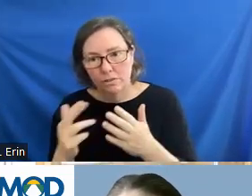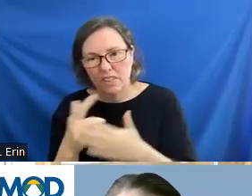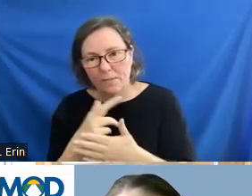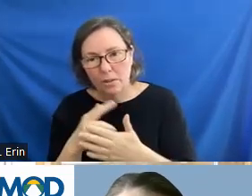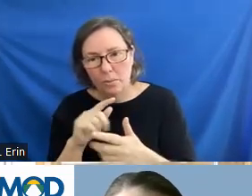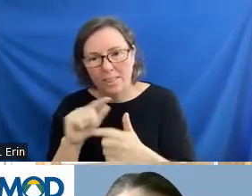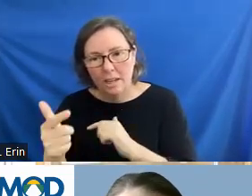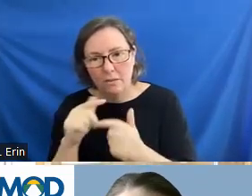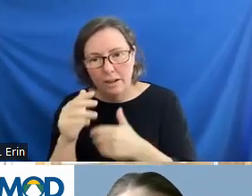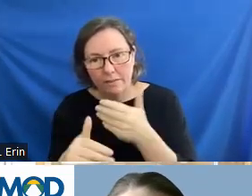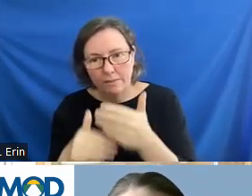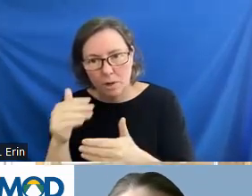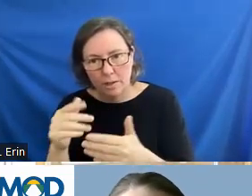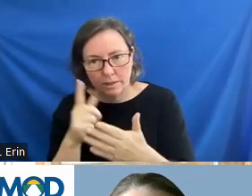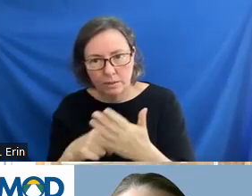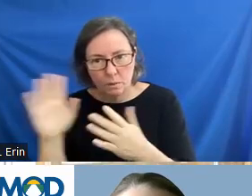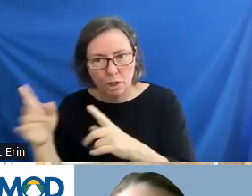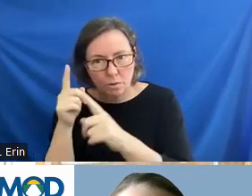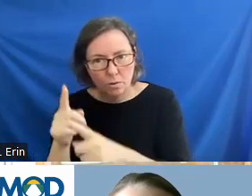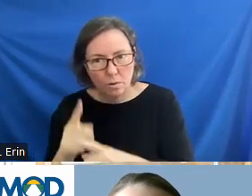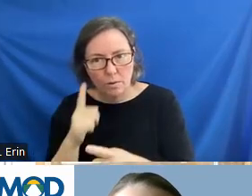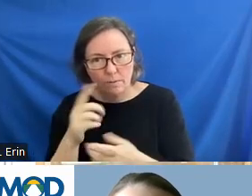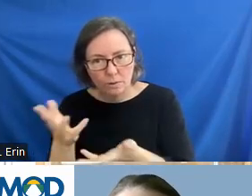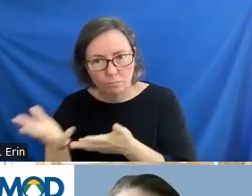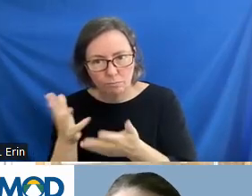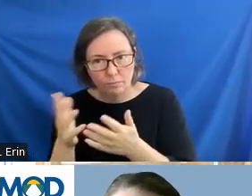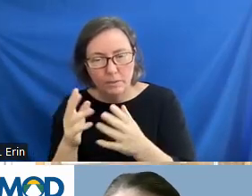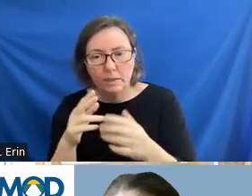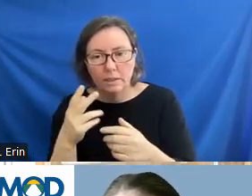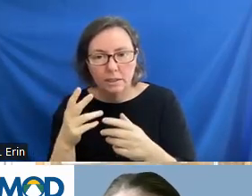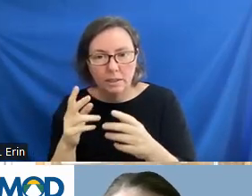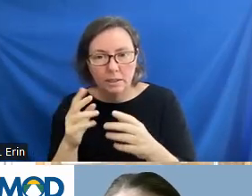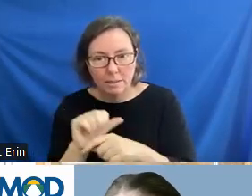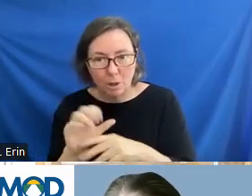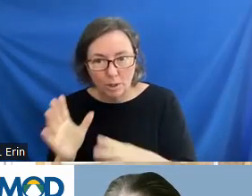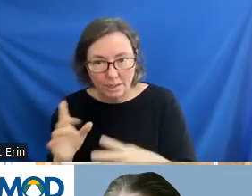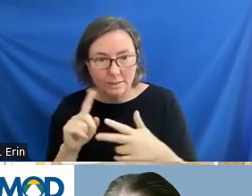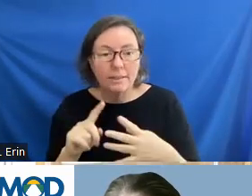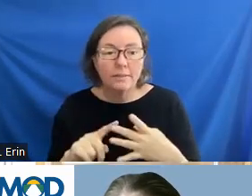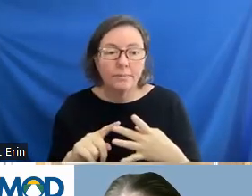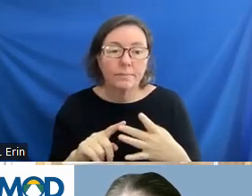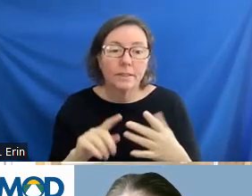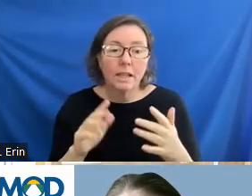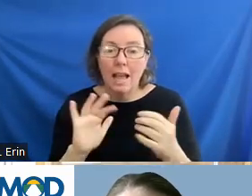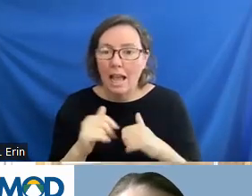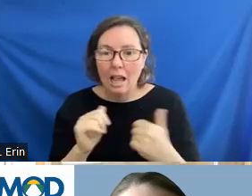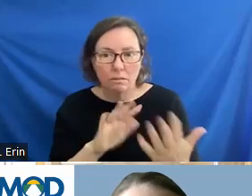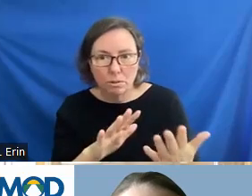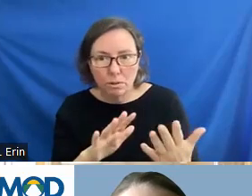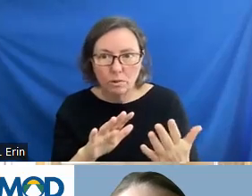what your goal really is there. We're going to talk about tackling indefinite reasonable accommodation requests.